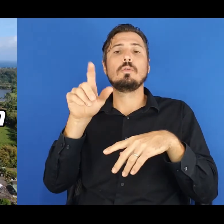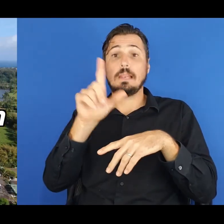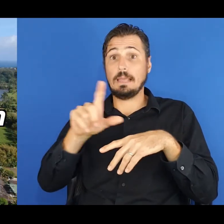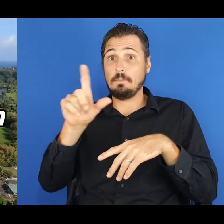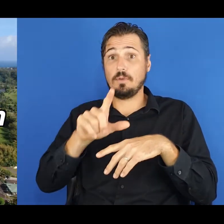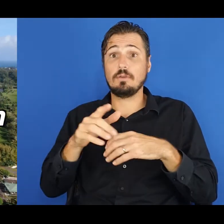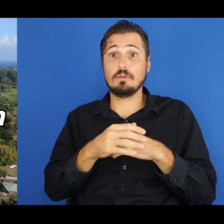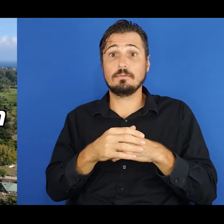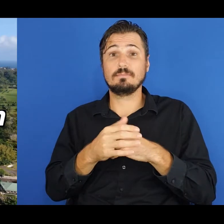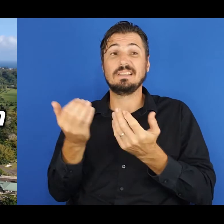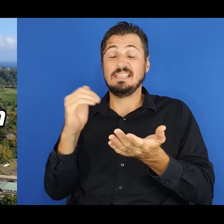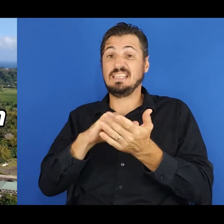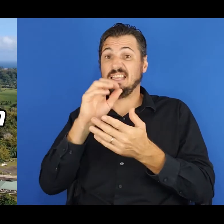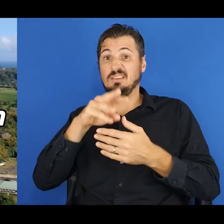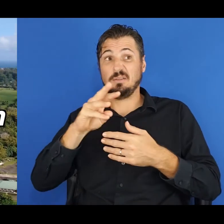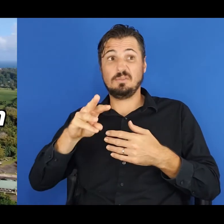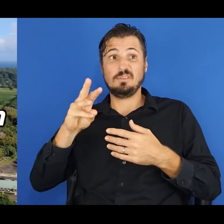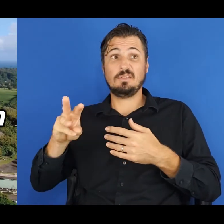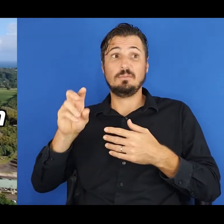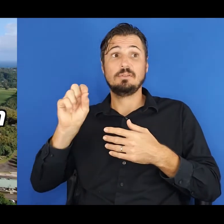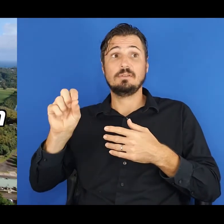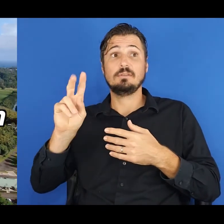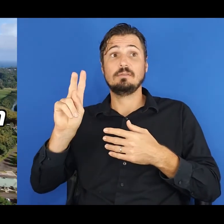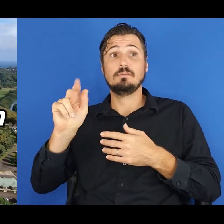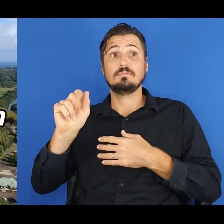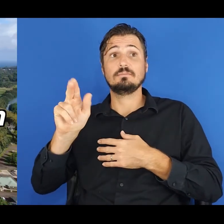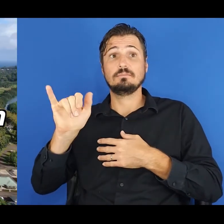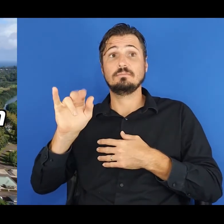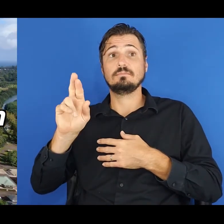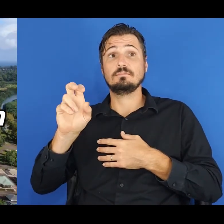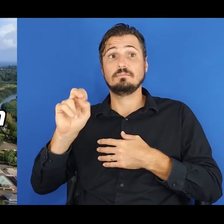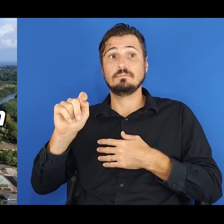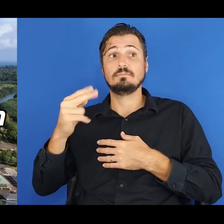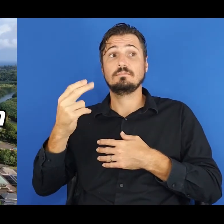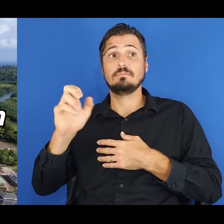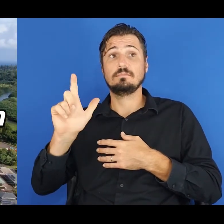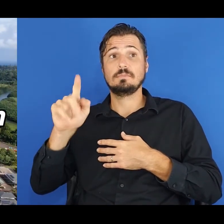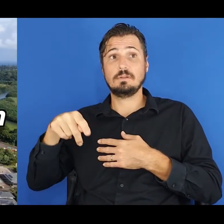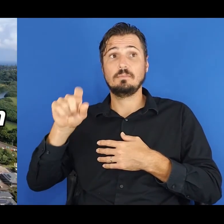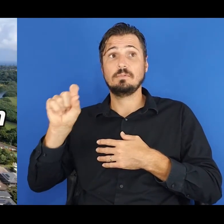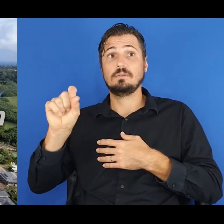again, the website is www.KauaiRentHelp.com